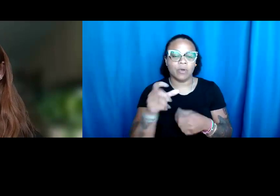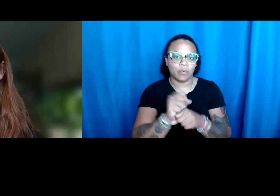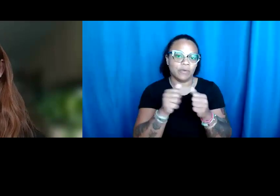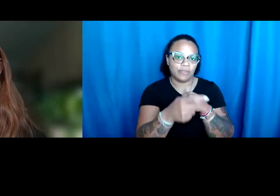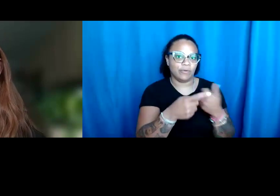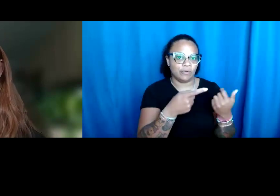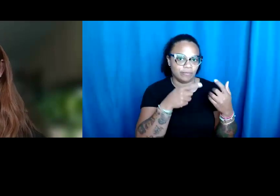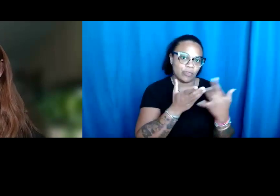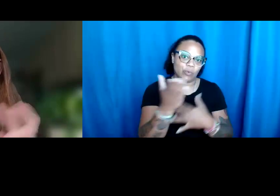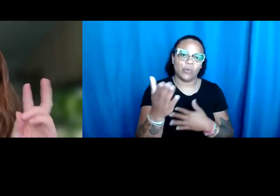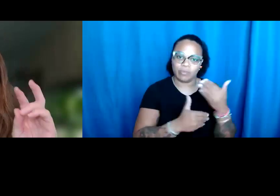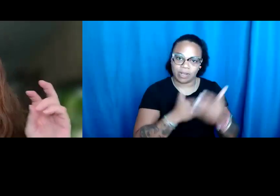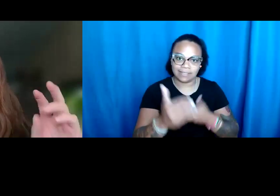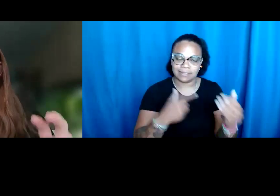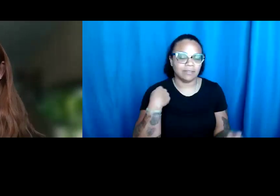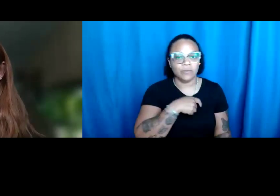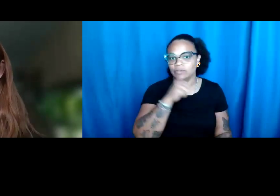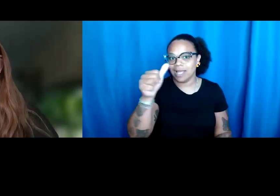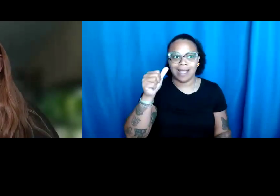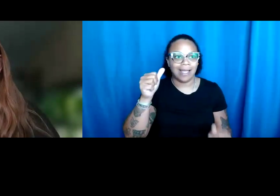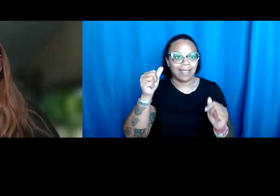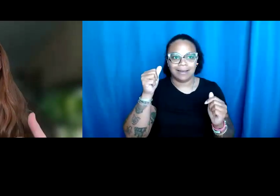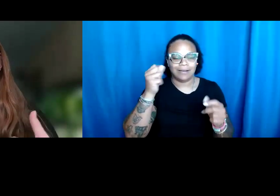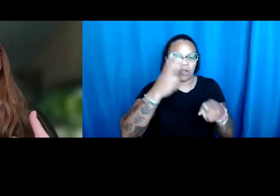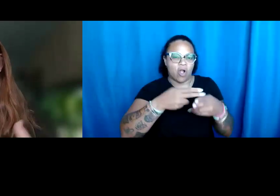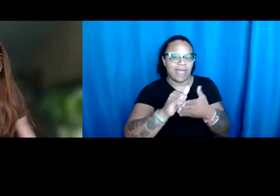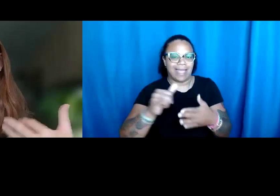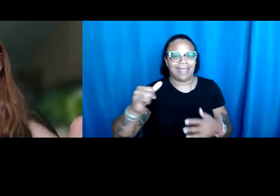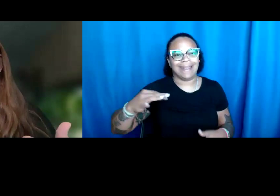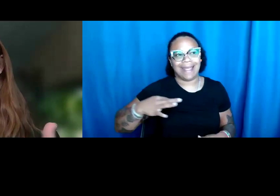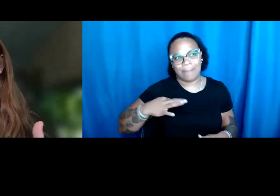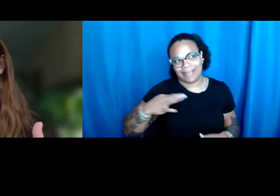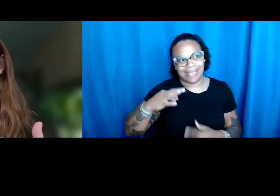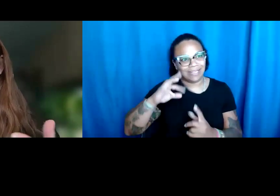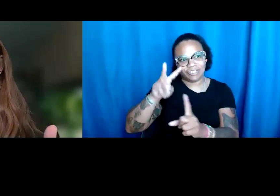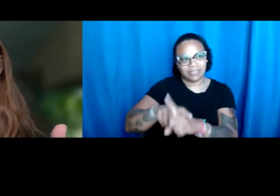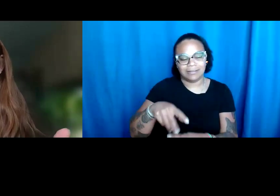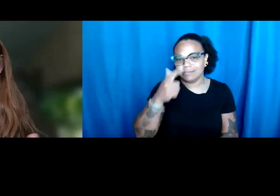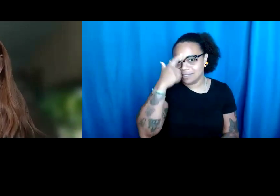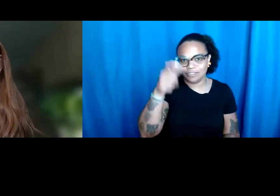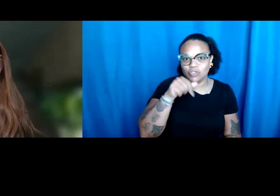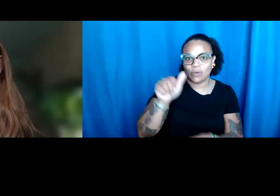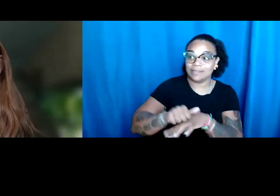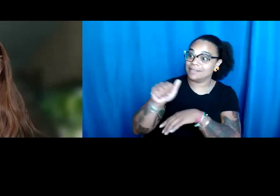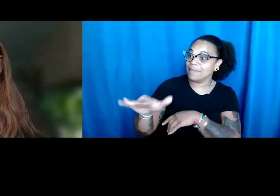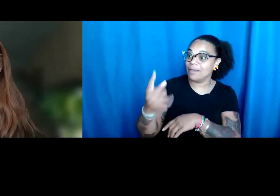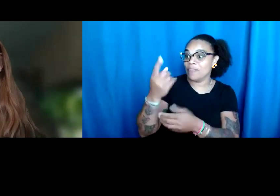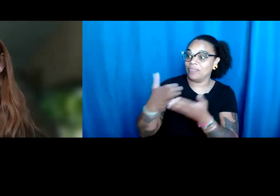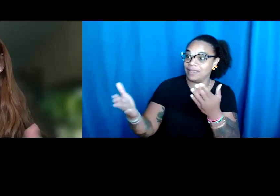So we don't consider this application necessarily because it is not like you submit one thing to us and then we give you an answer.